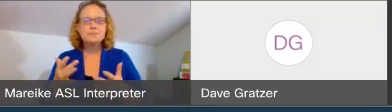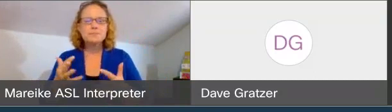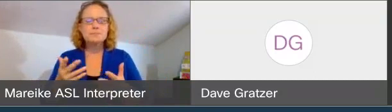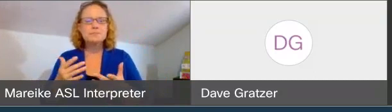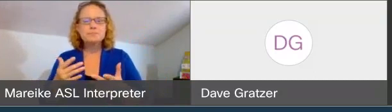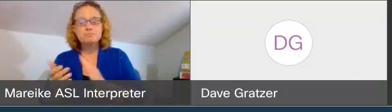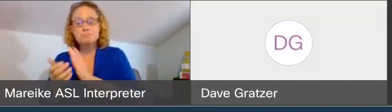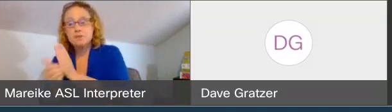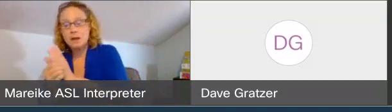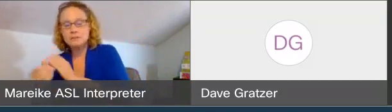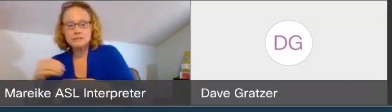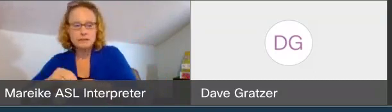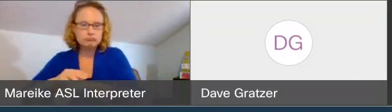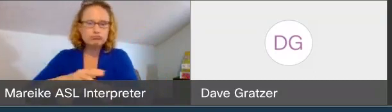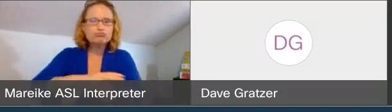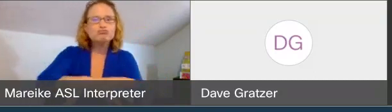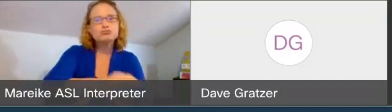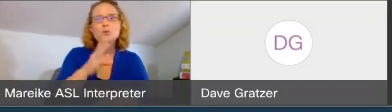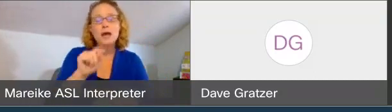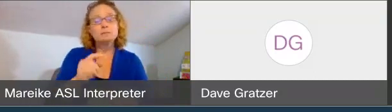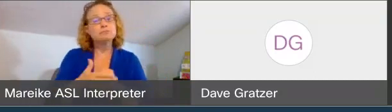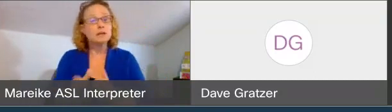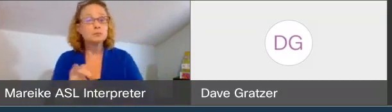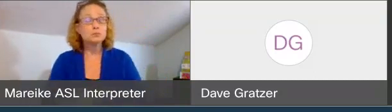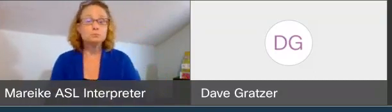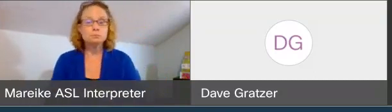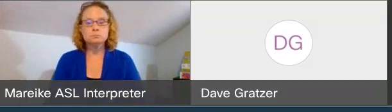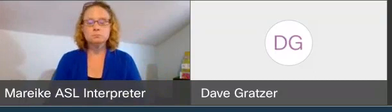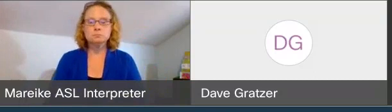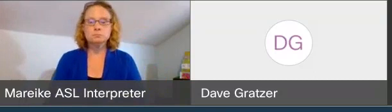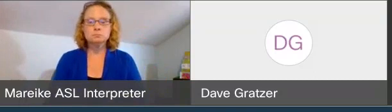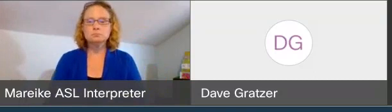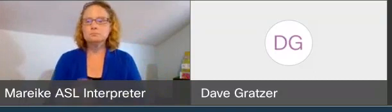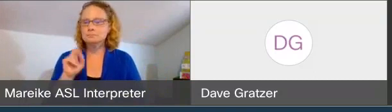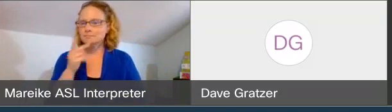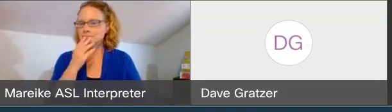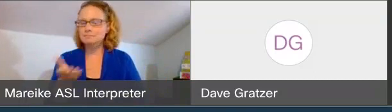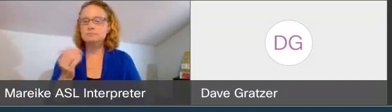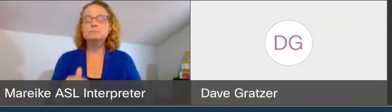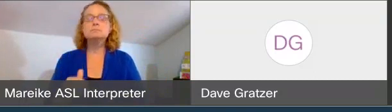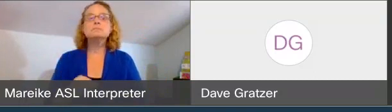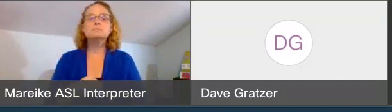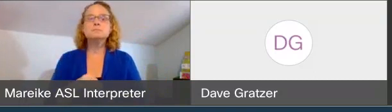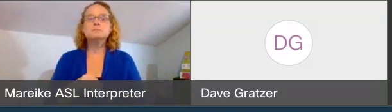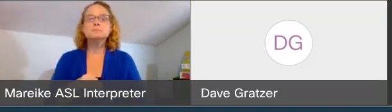that gets generalized, which is helpful. - [Michele] Great, thank you. So that leads to